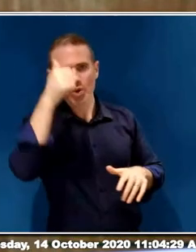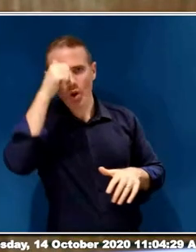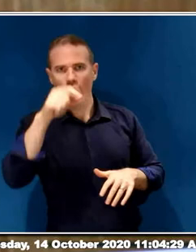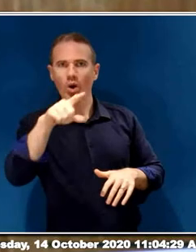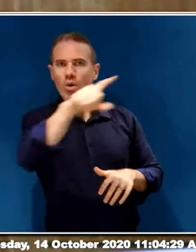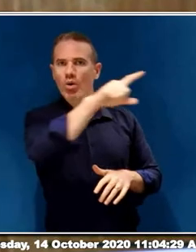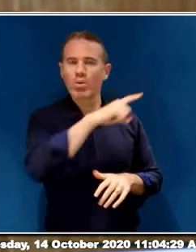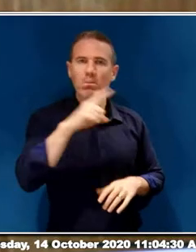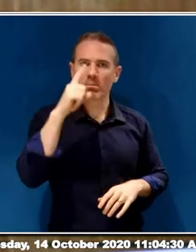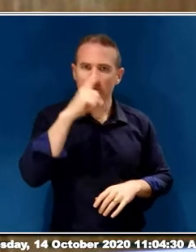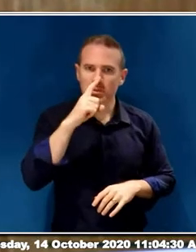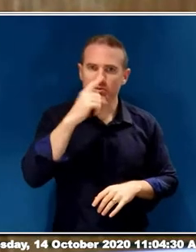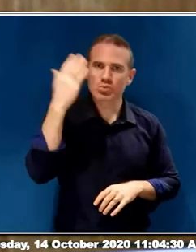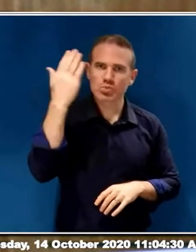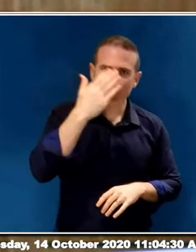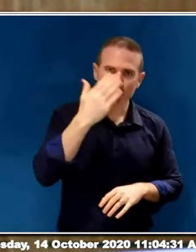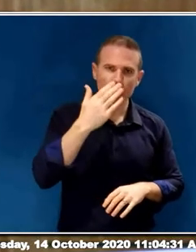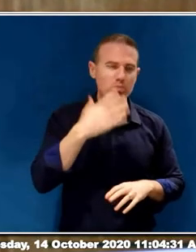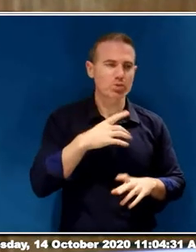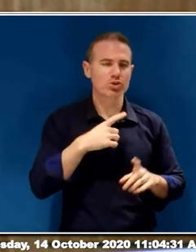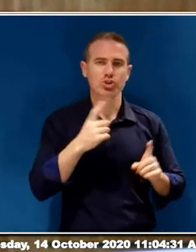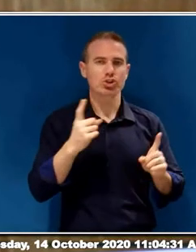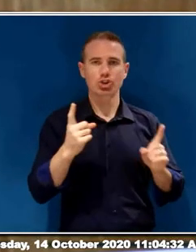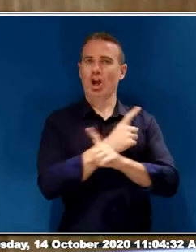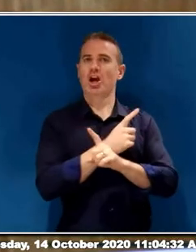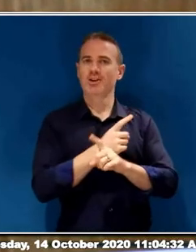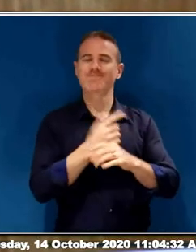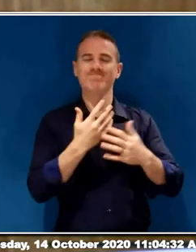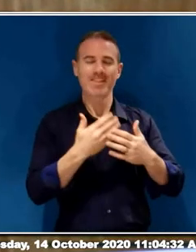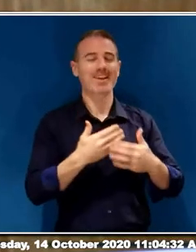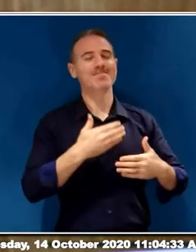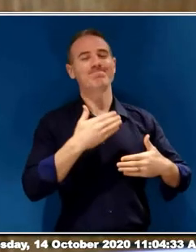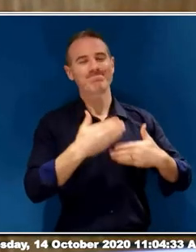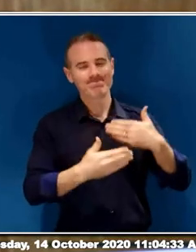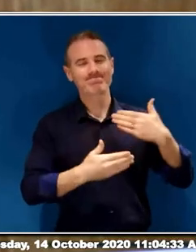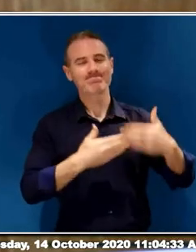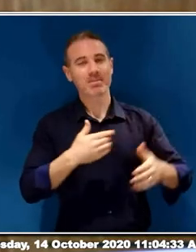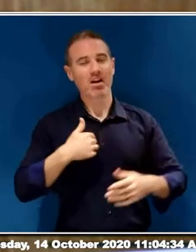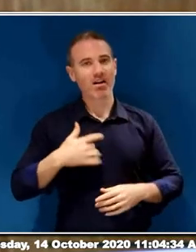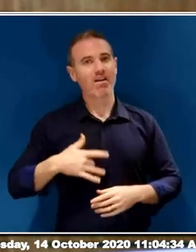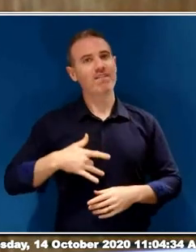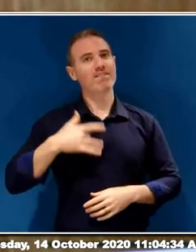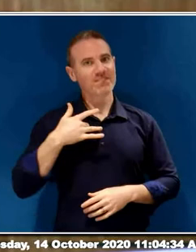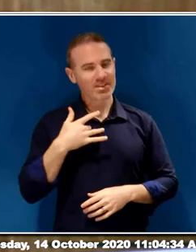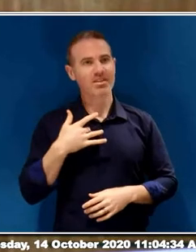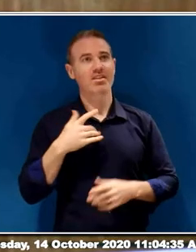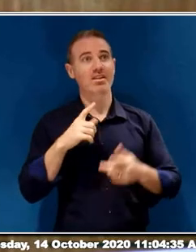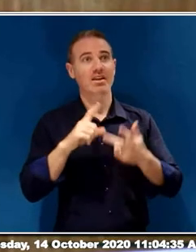But as time went on, my understanding is if you have a flexible arrangement,